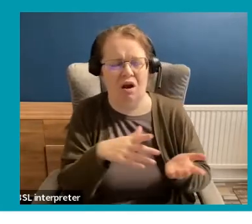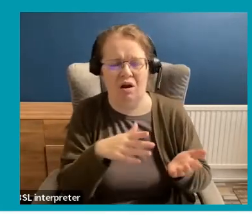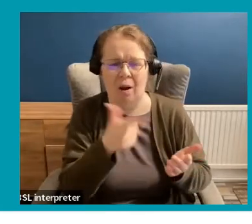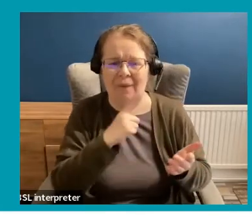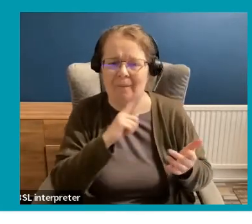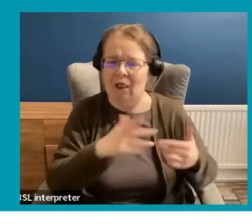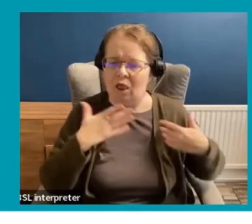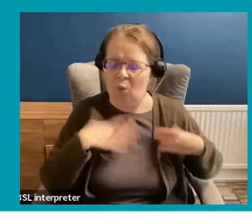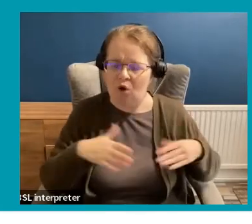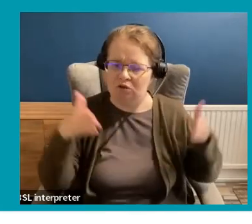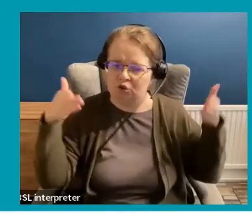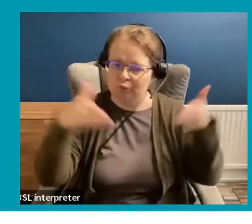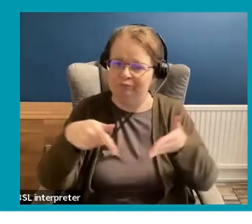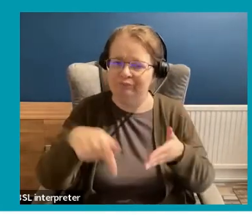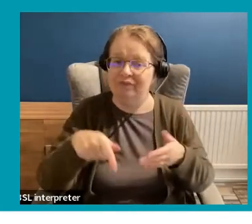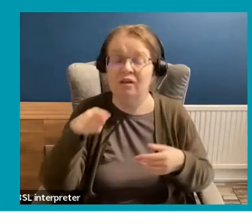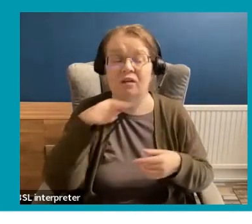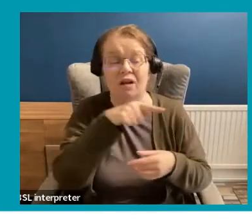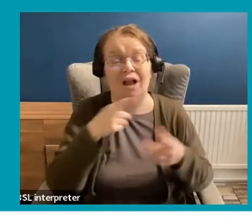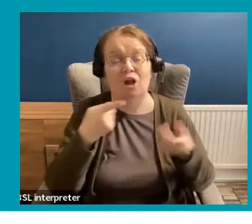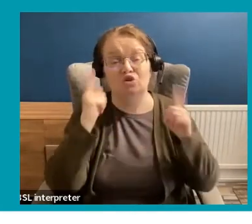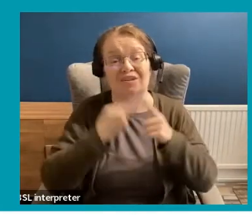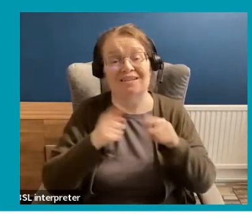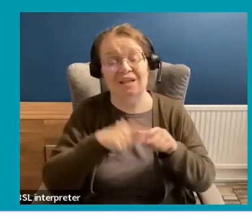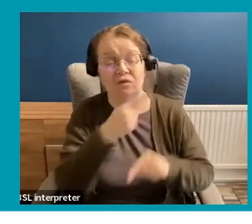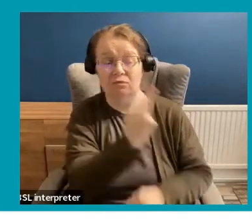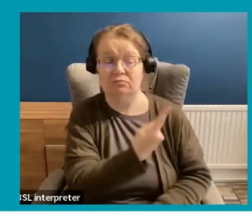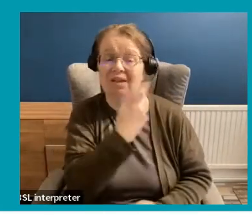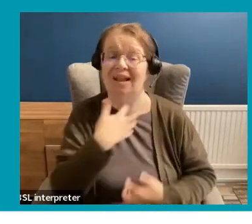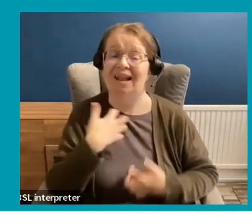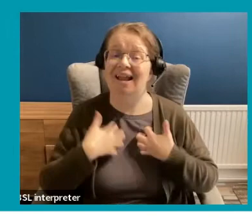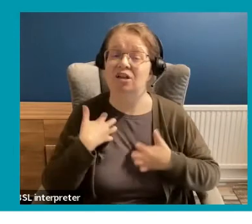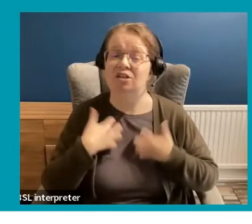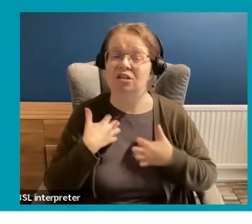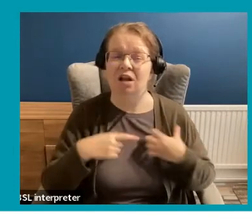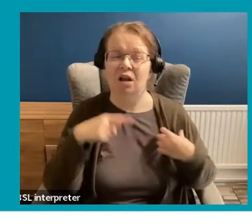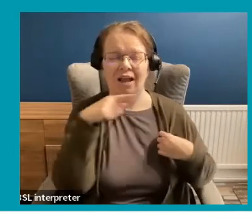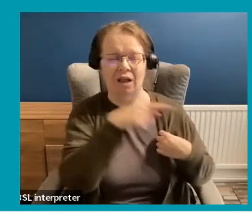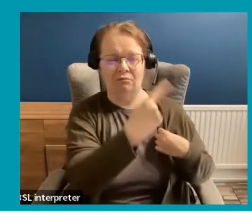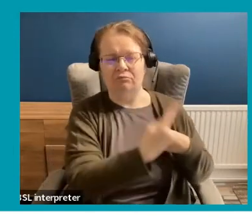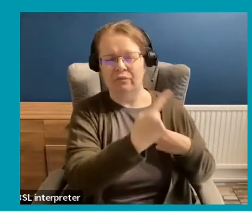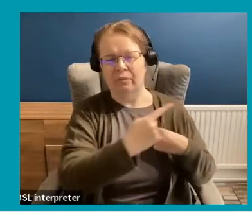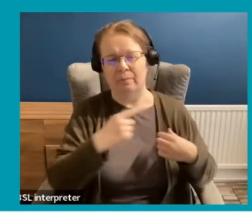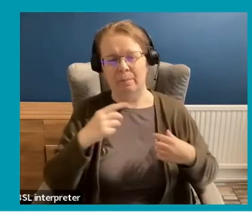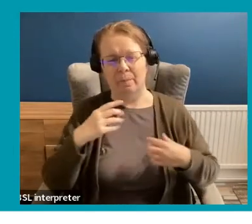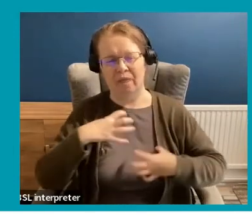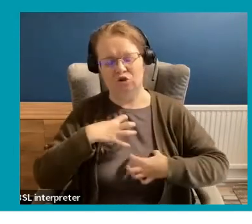And the reason why he was so interested in it this is that a few things had shifted in the last couple of years.